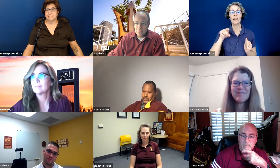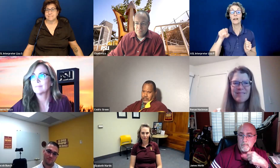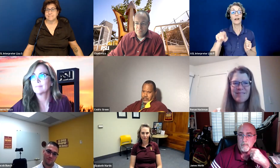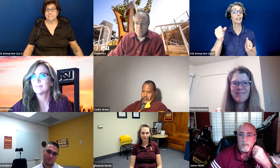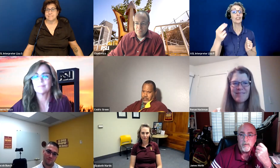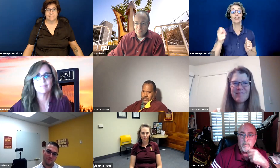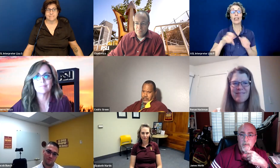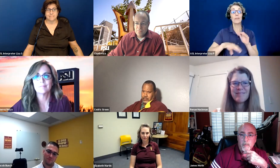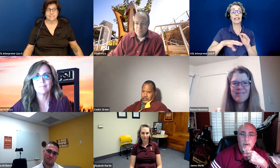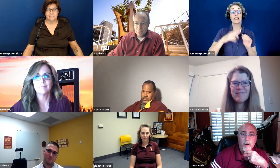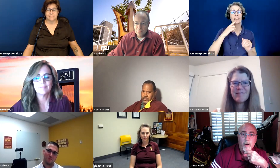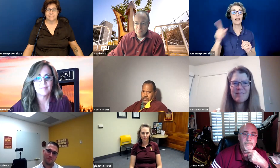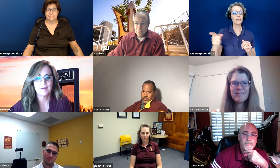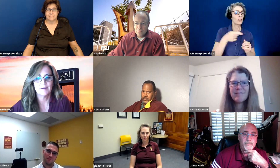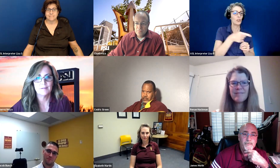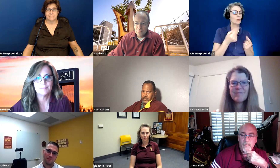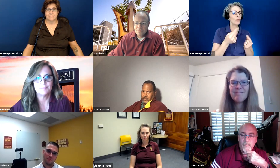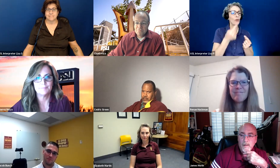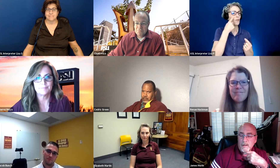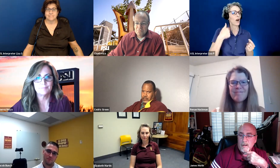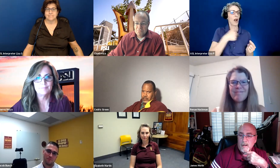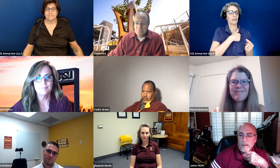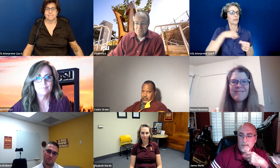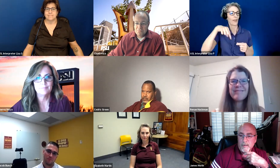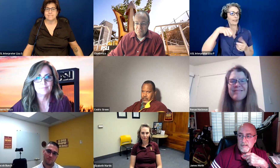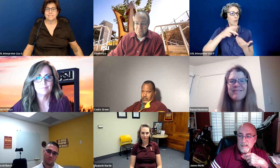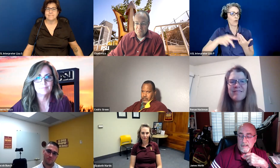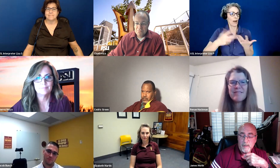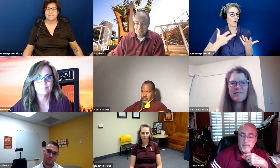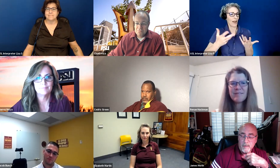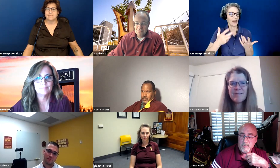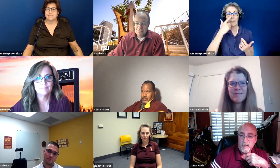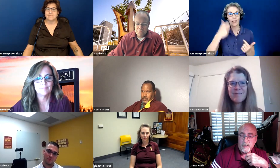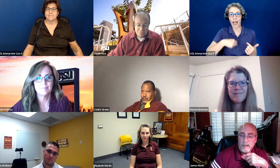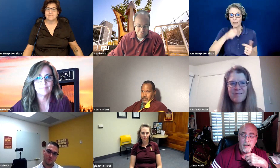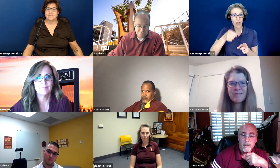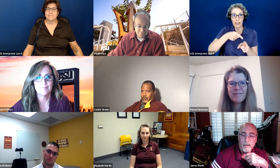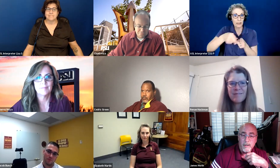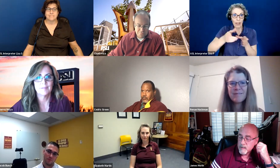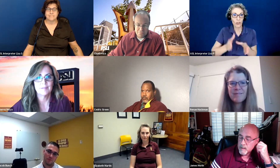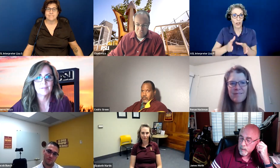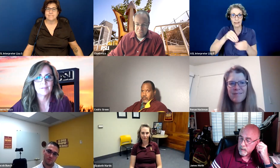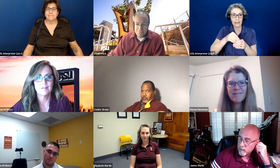"Well, what would you do for the program?" Because I was not a specialist in any area of disability.